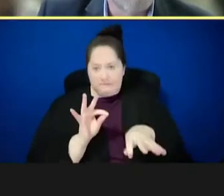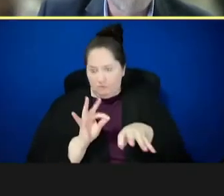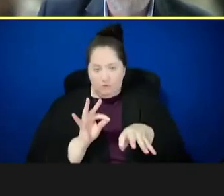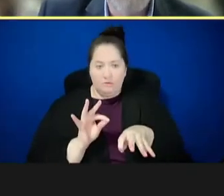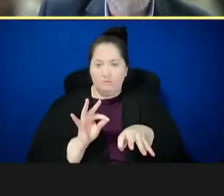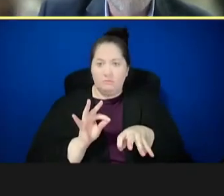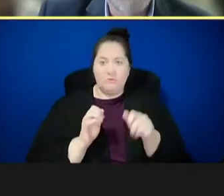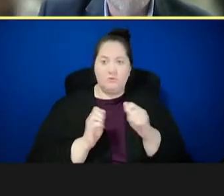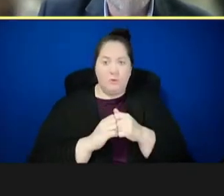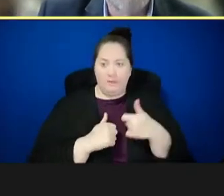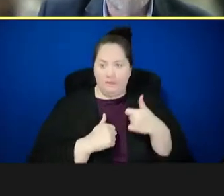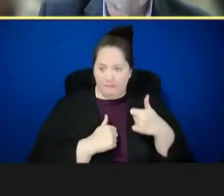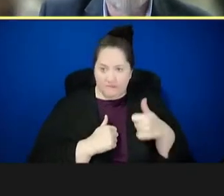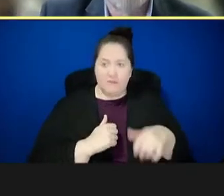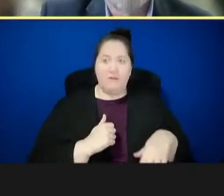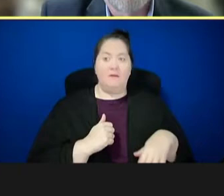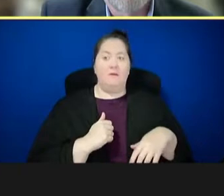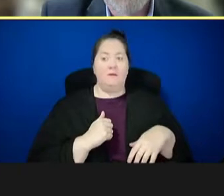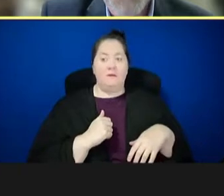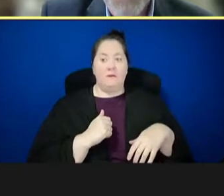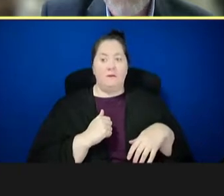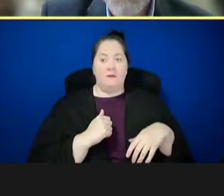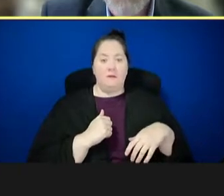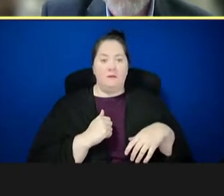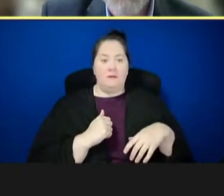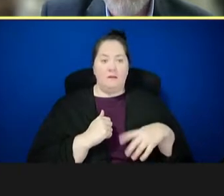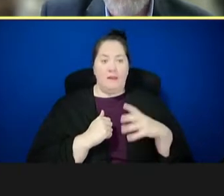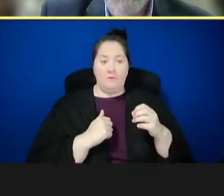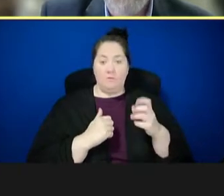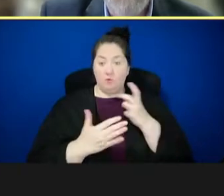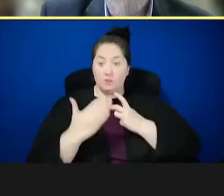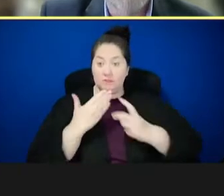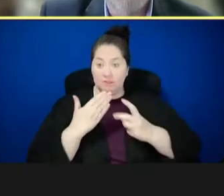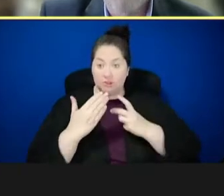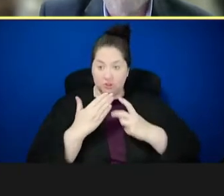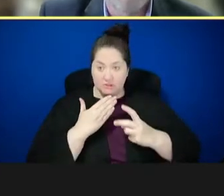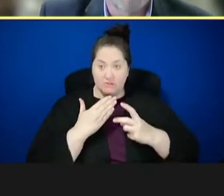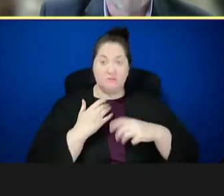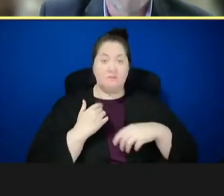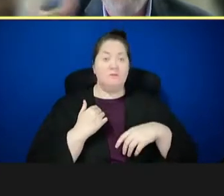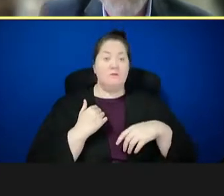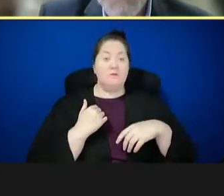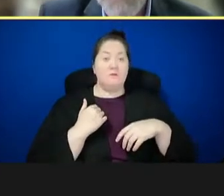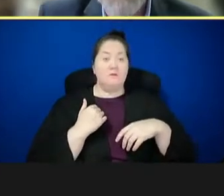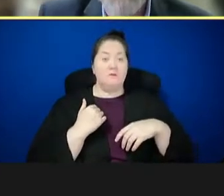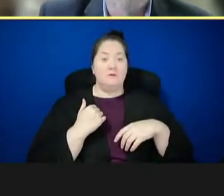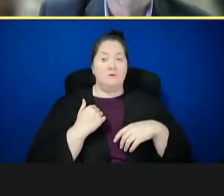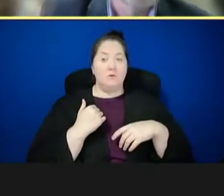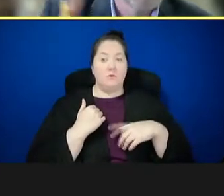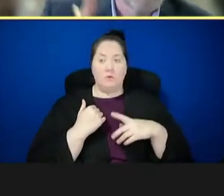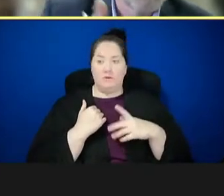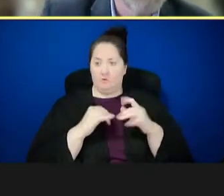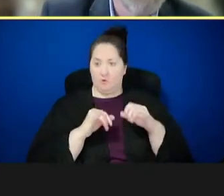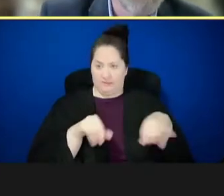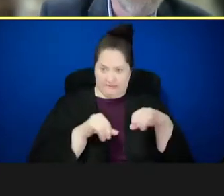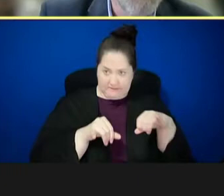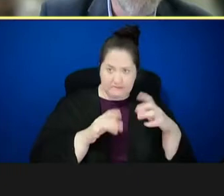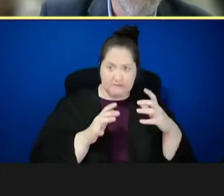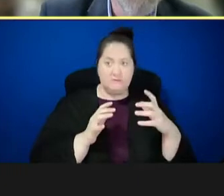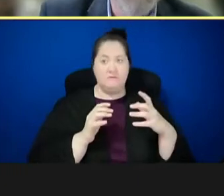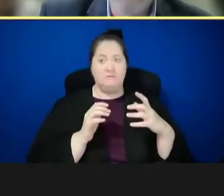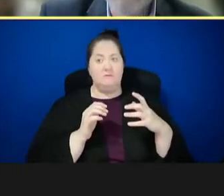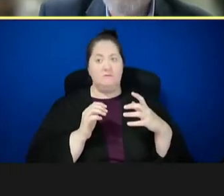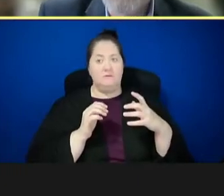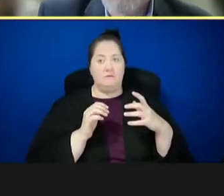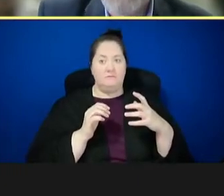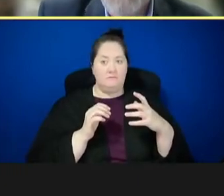thumbs up where the prediction was accurate or, if you will, consistent with the human prediction. a